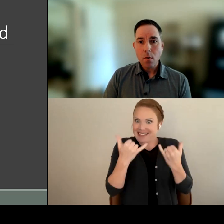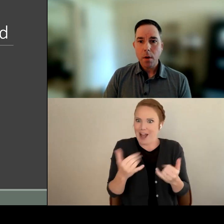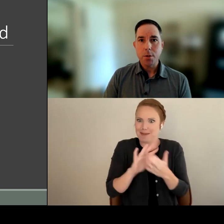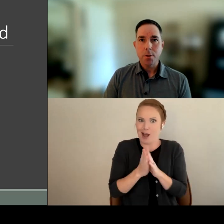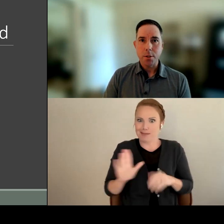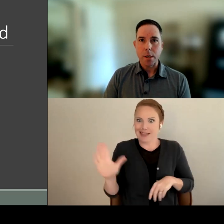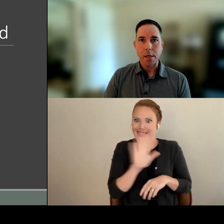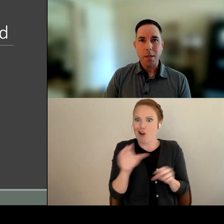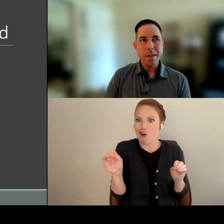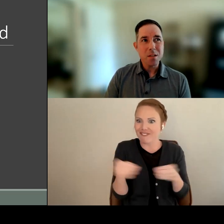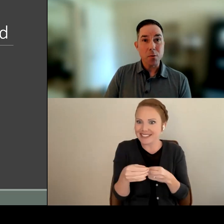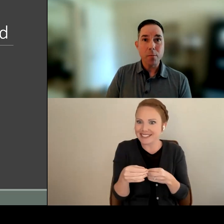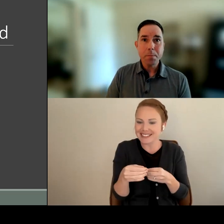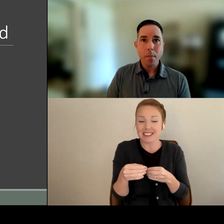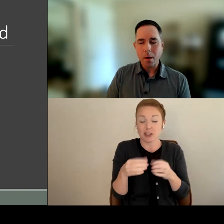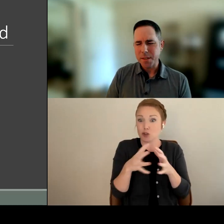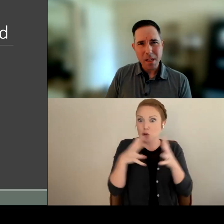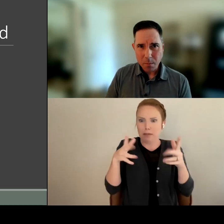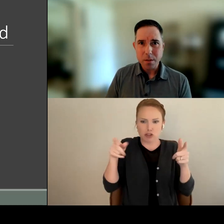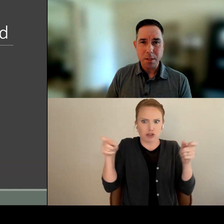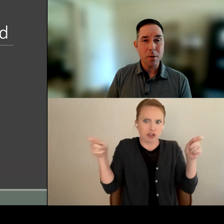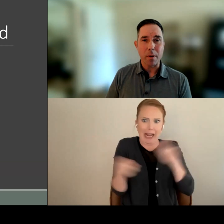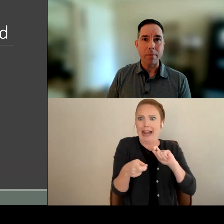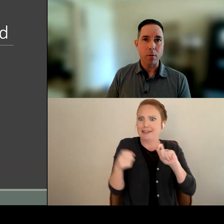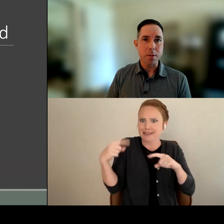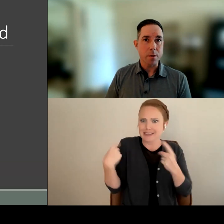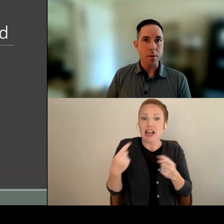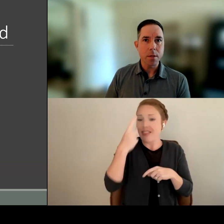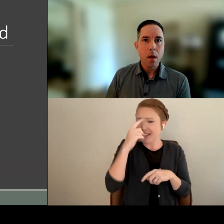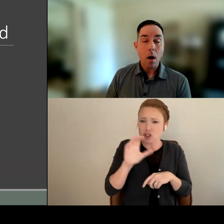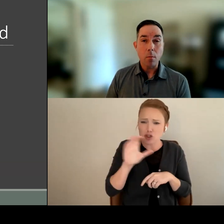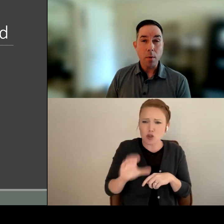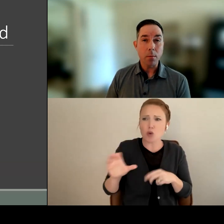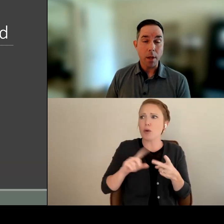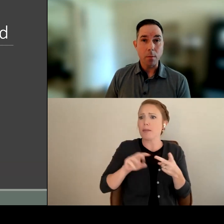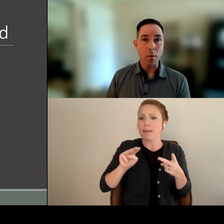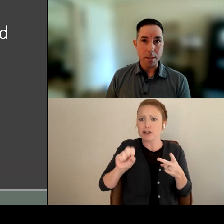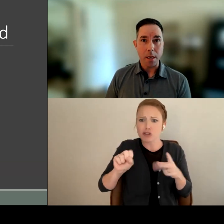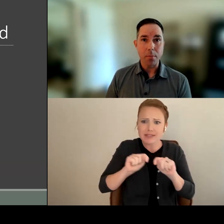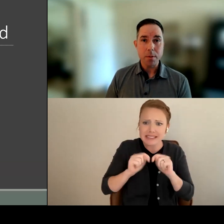So much has changed. I think Zoom, Teams, similar platforms to those, are really relatable examples.